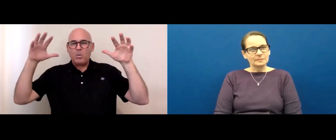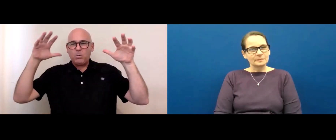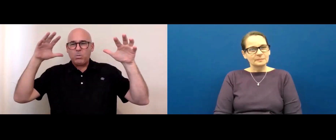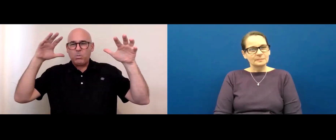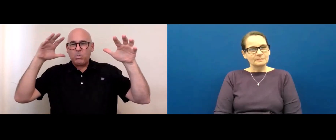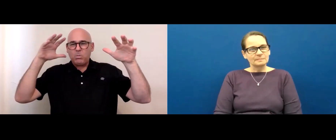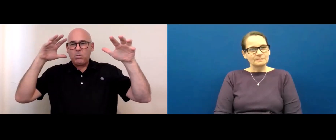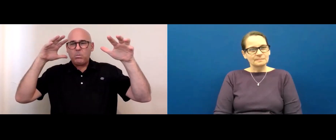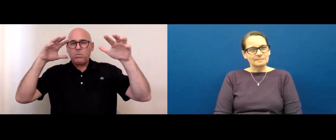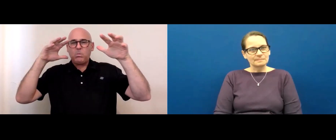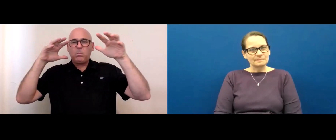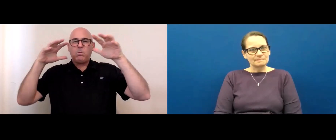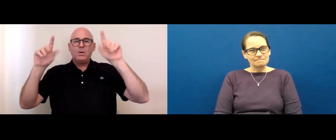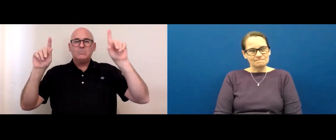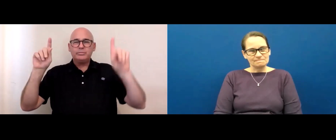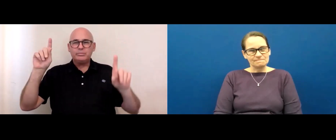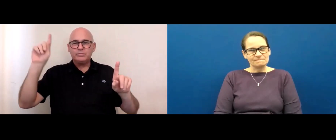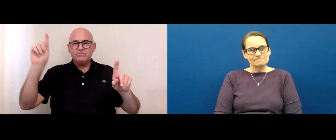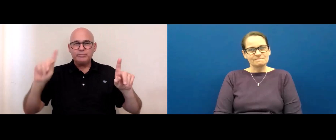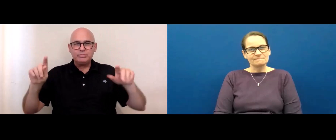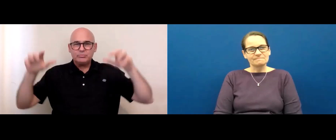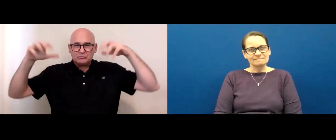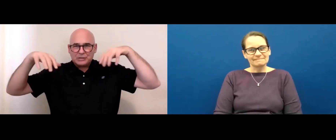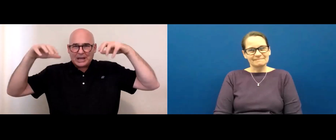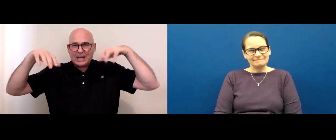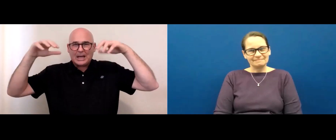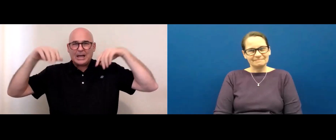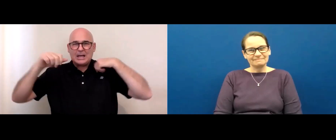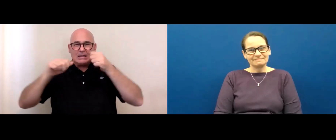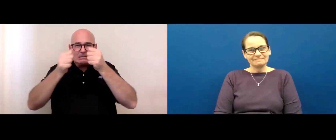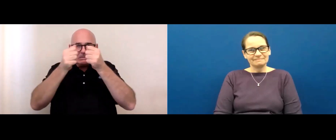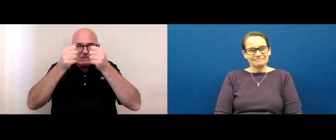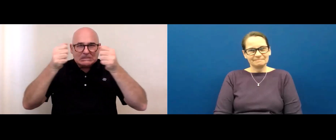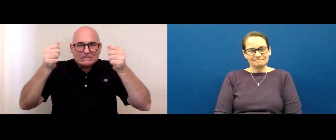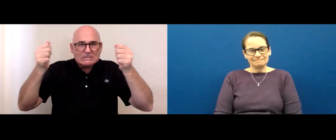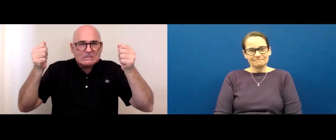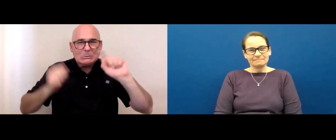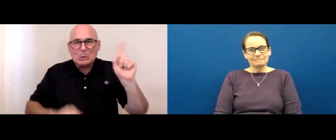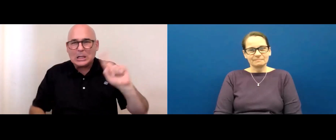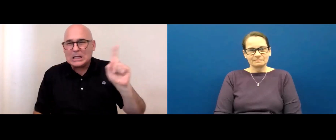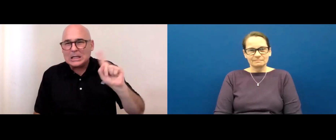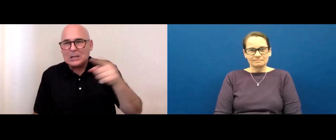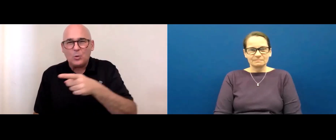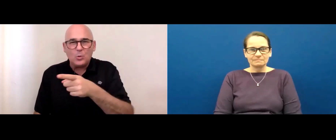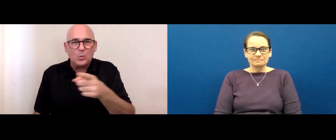you know if you imagine Rhode Island Commission on Deaf and Hard of Hearing like a cloud